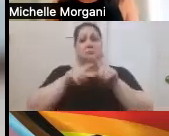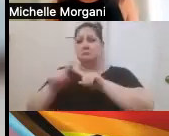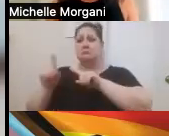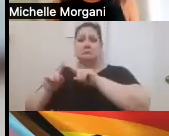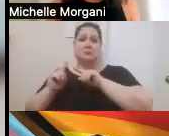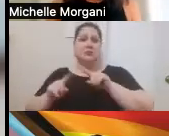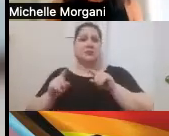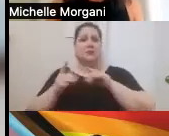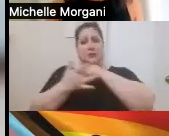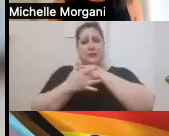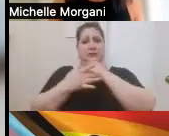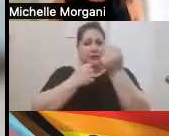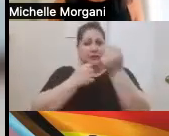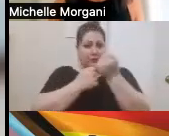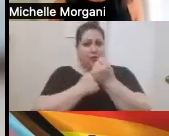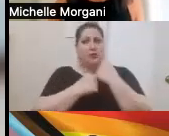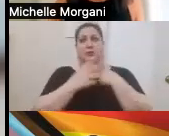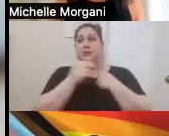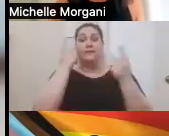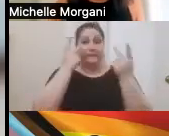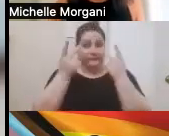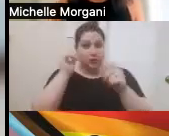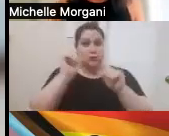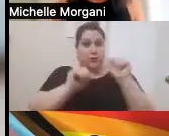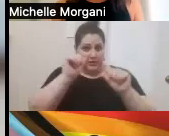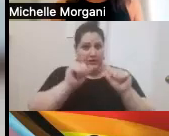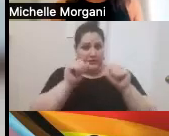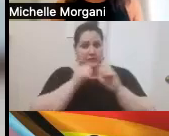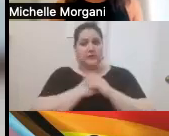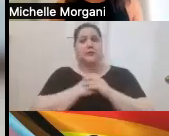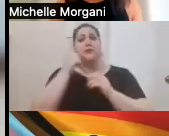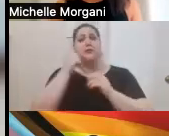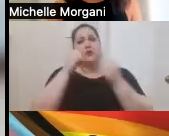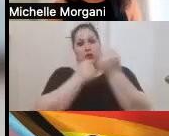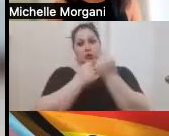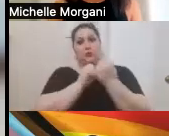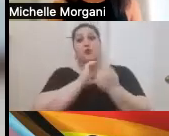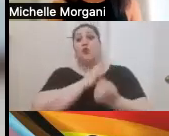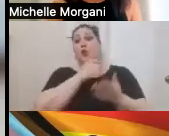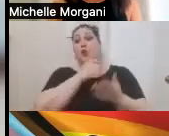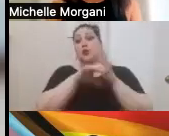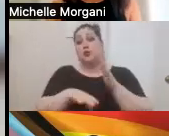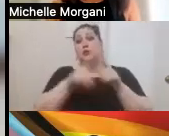even visual assessments to support our students in the various technologies they may need.